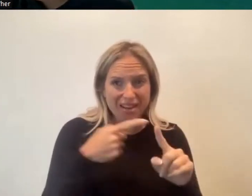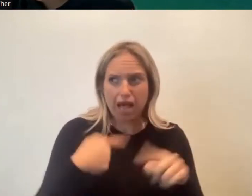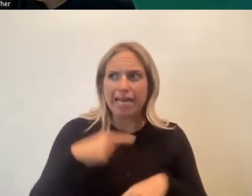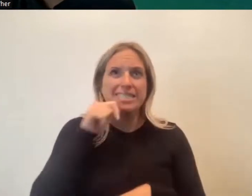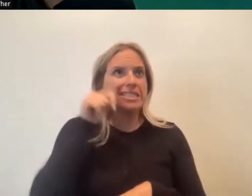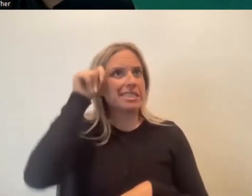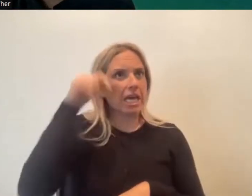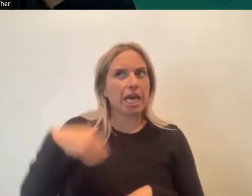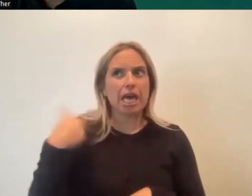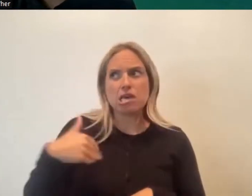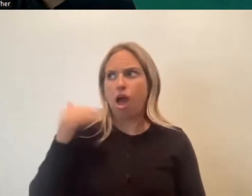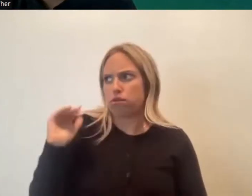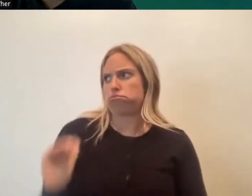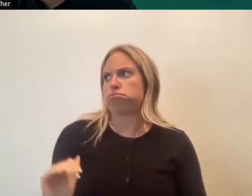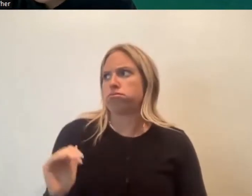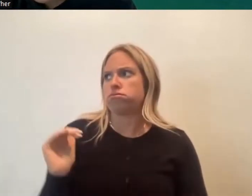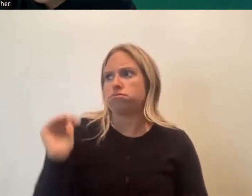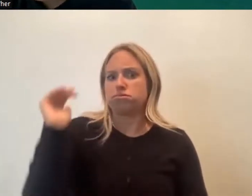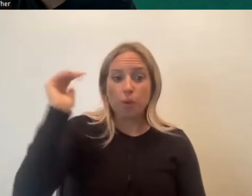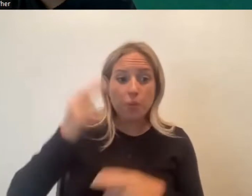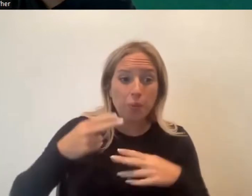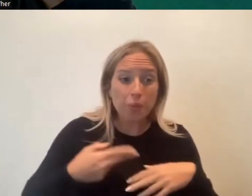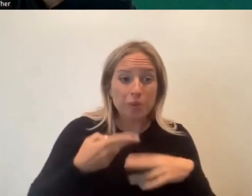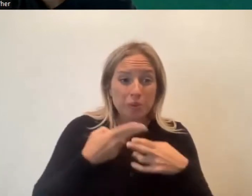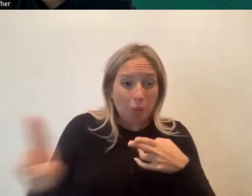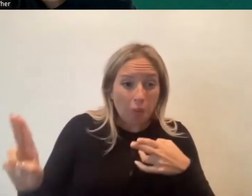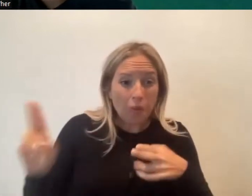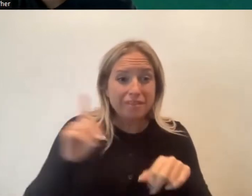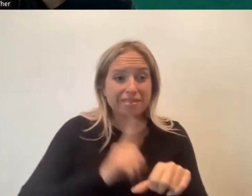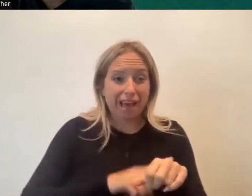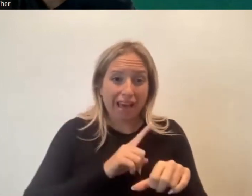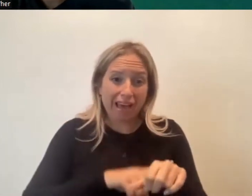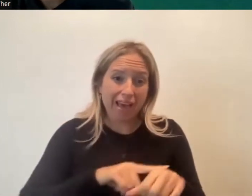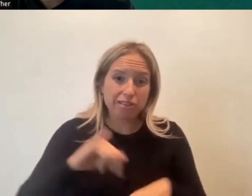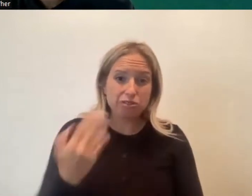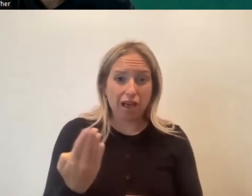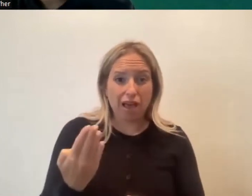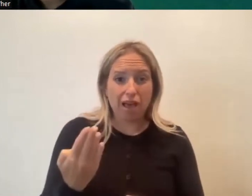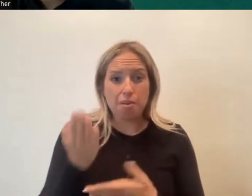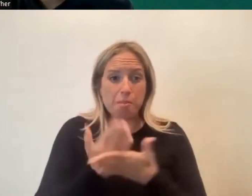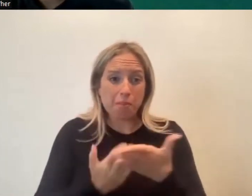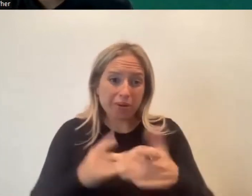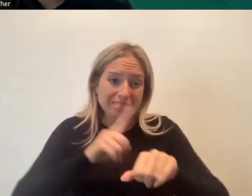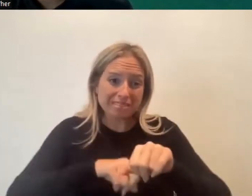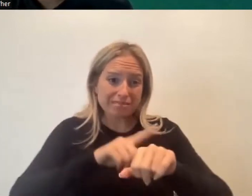Do they look at those temporary jobs or those part-time jobs that I may not have been the